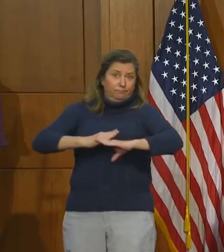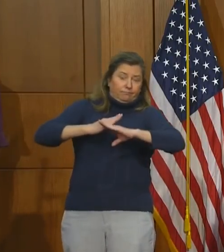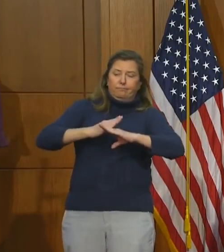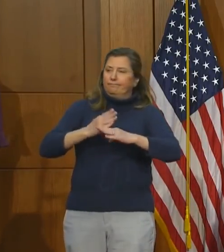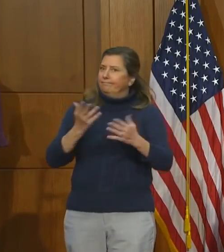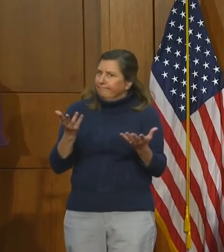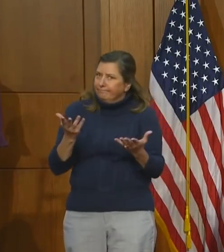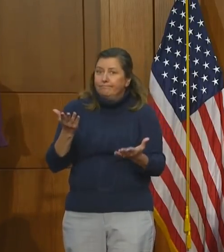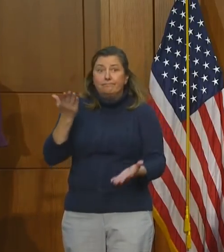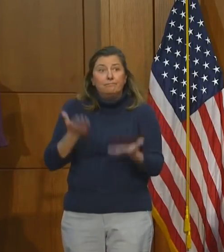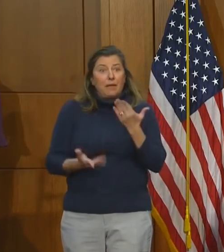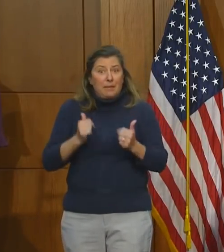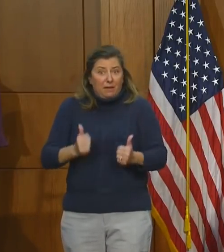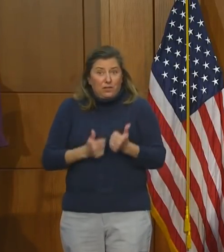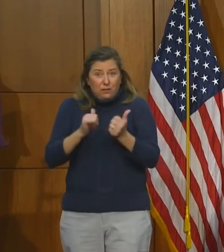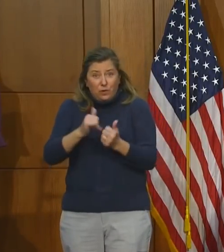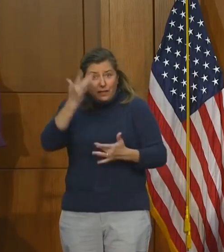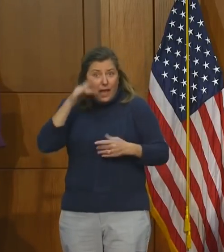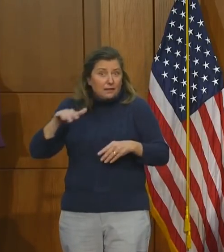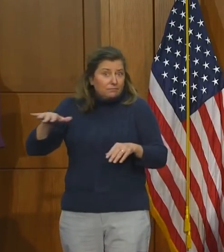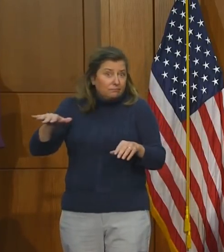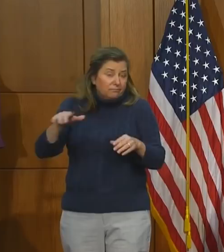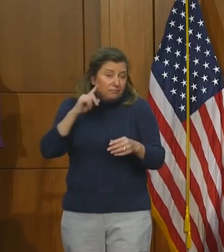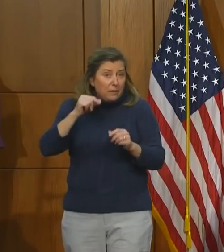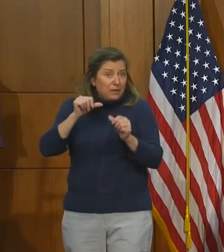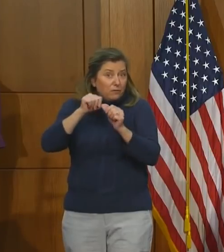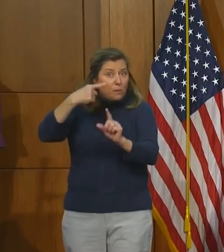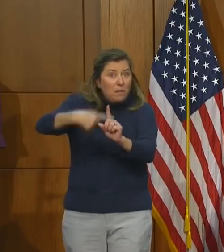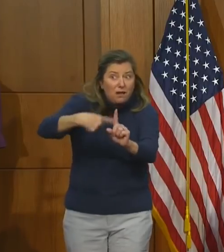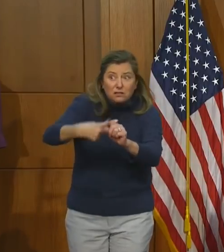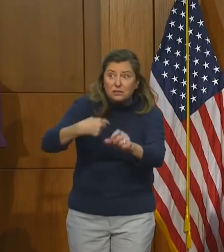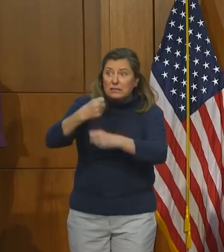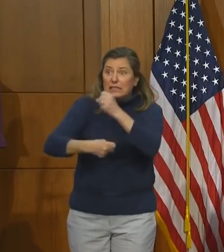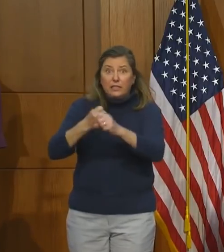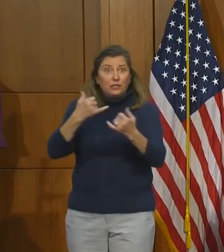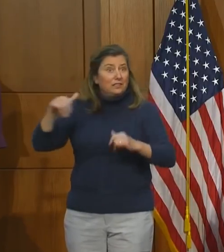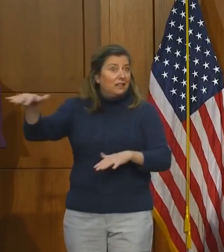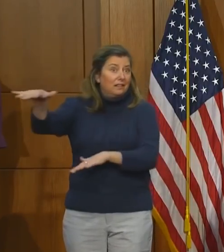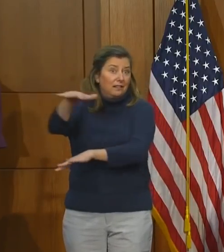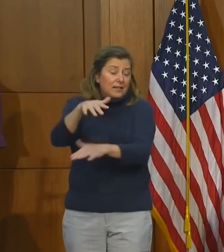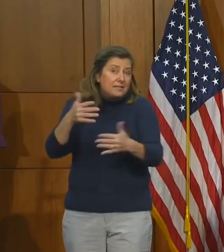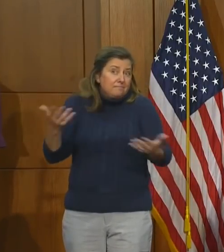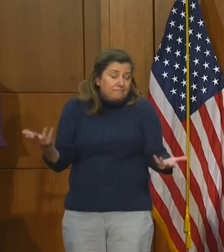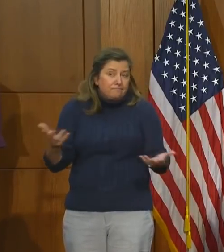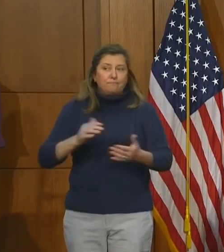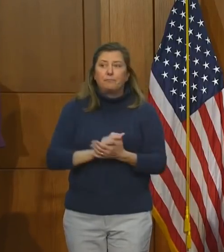WITH US IT HAS NOT GONE AWAY. IT HAS NO CURE. AND NO VACCINATION TO DATE AND WE MAY